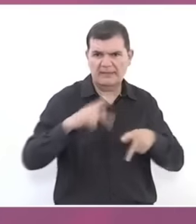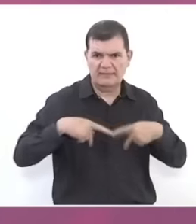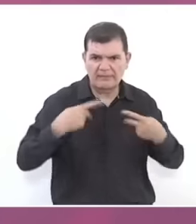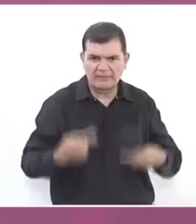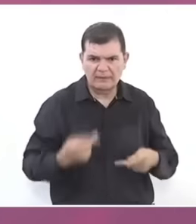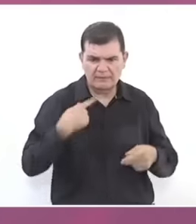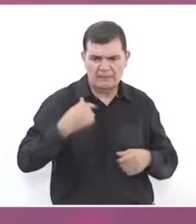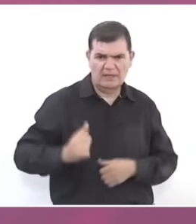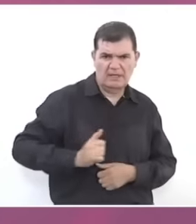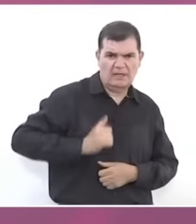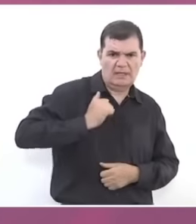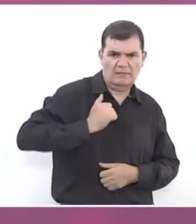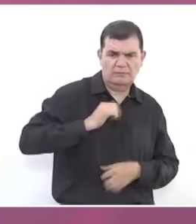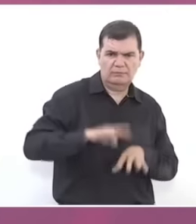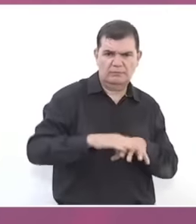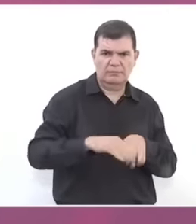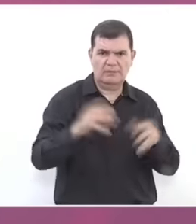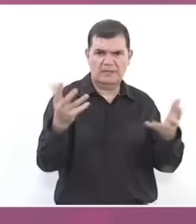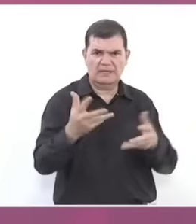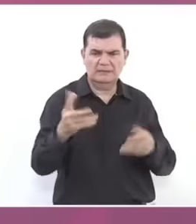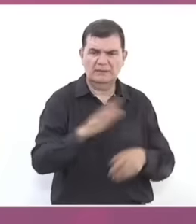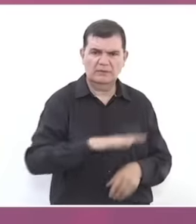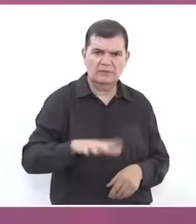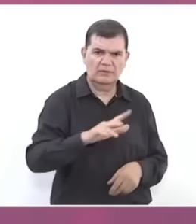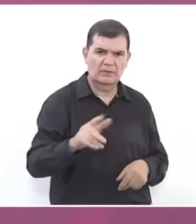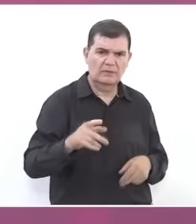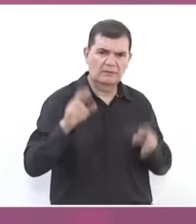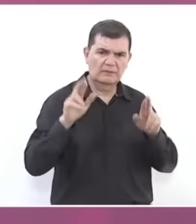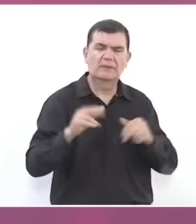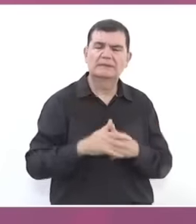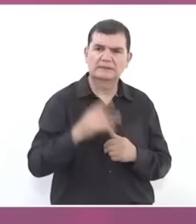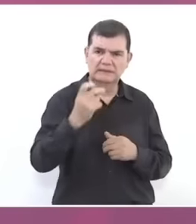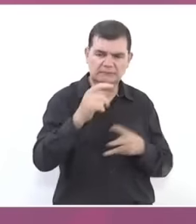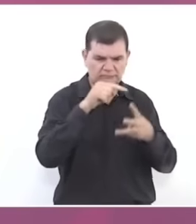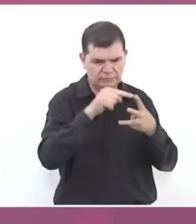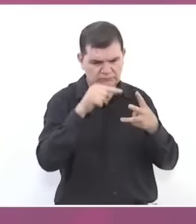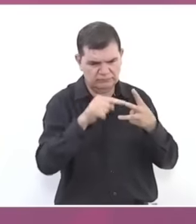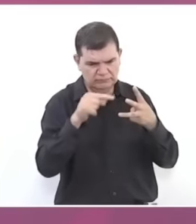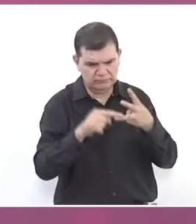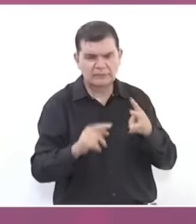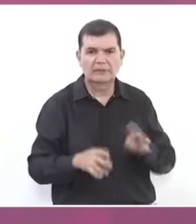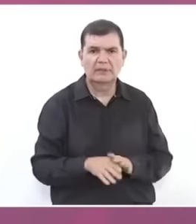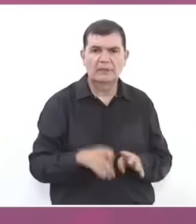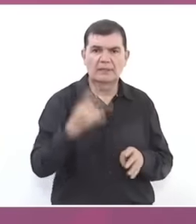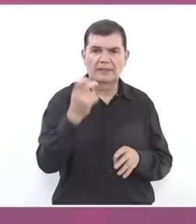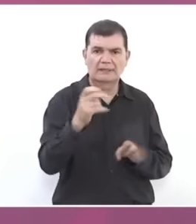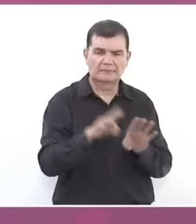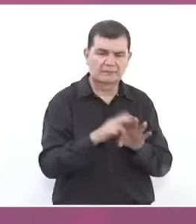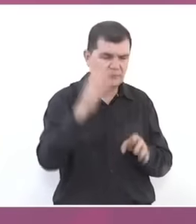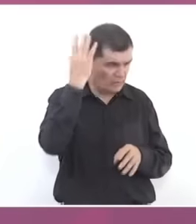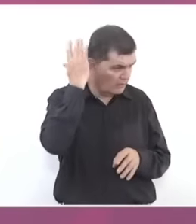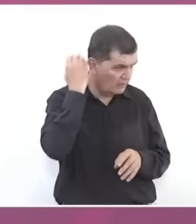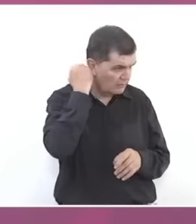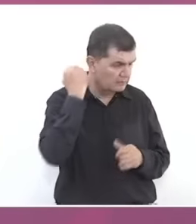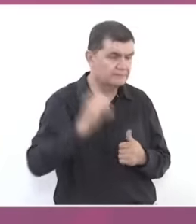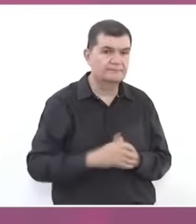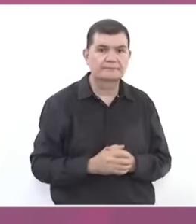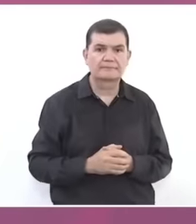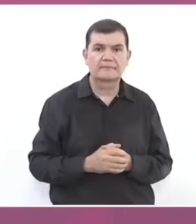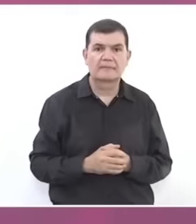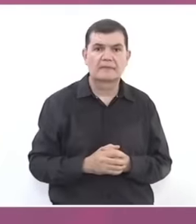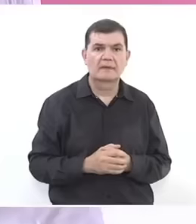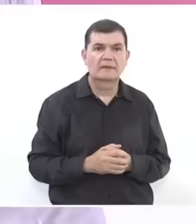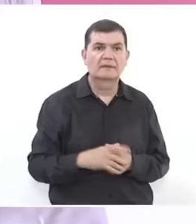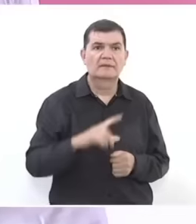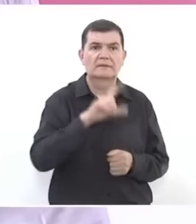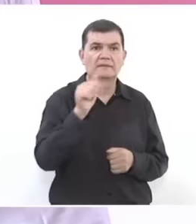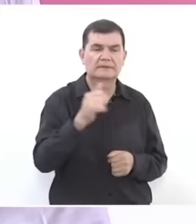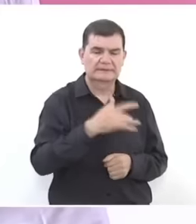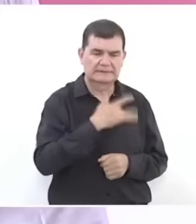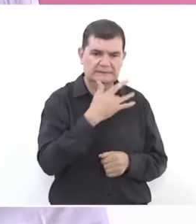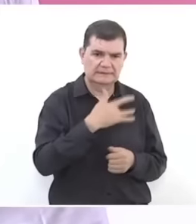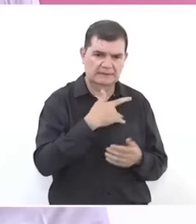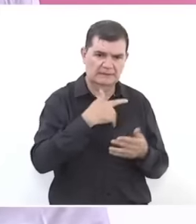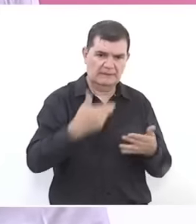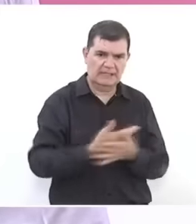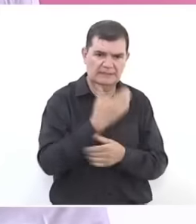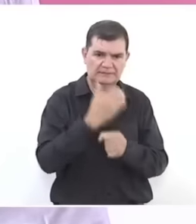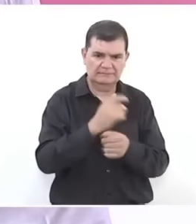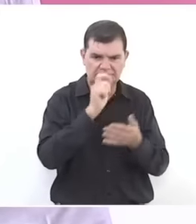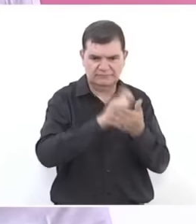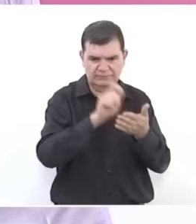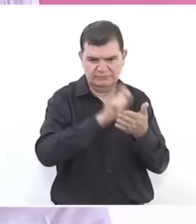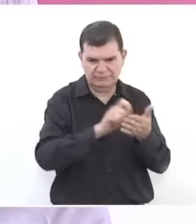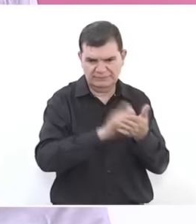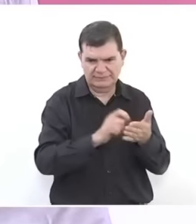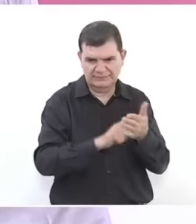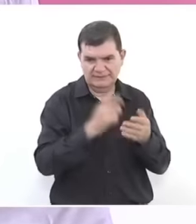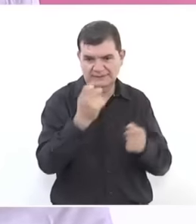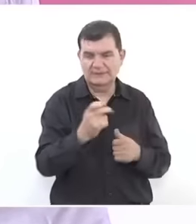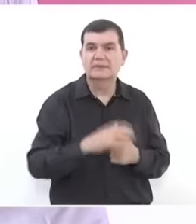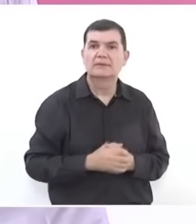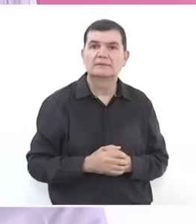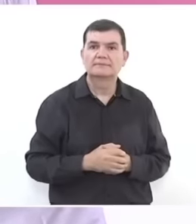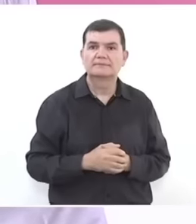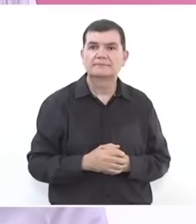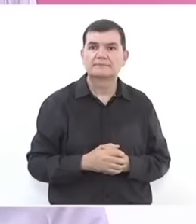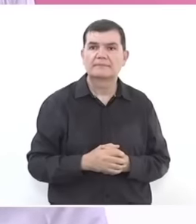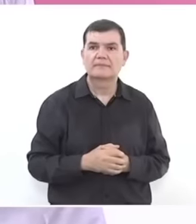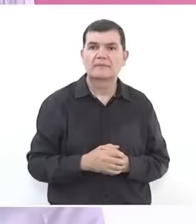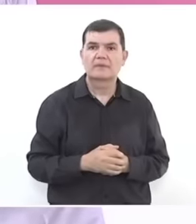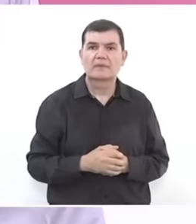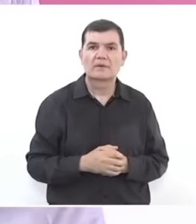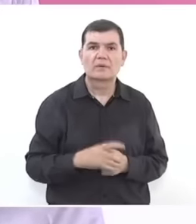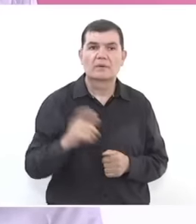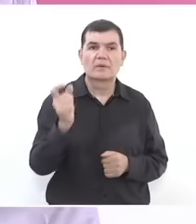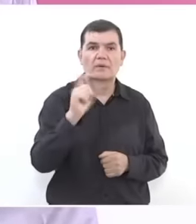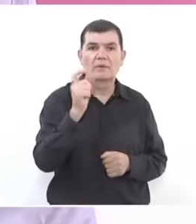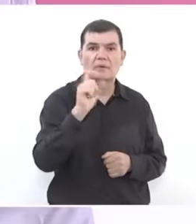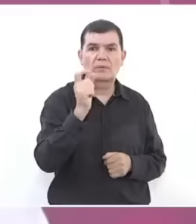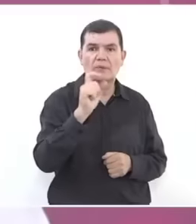abuses committed by the strong, that was Morelos. and the feelings of the nation when it was already thought that